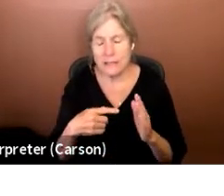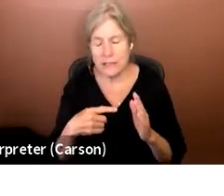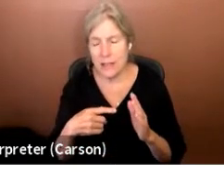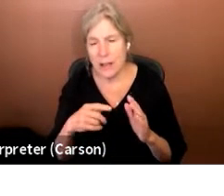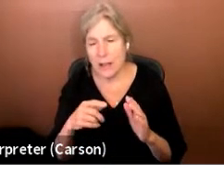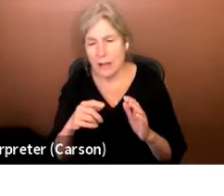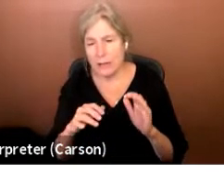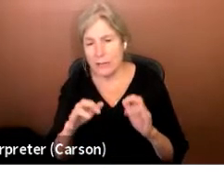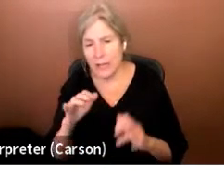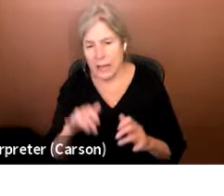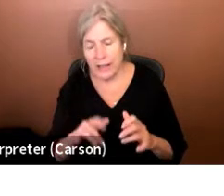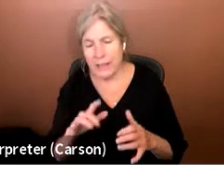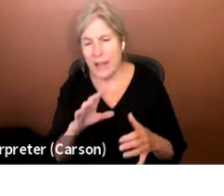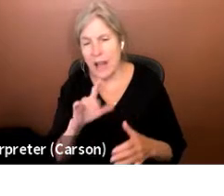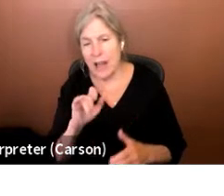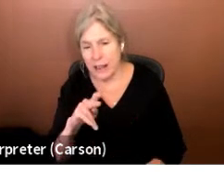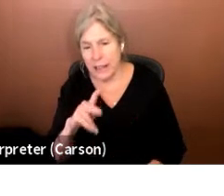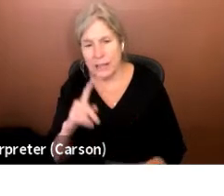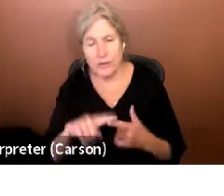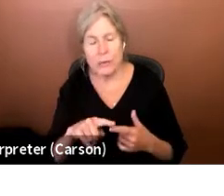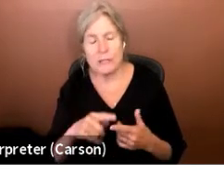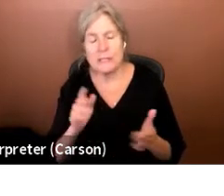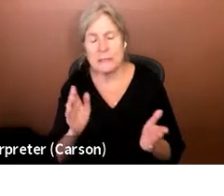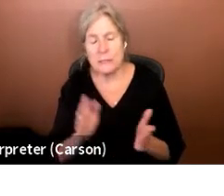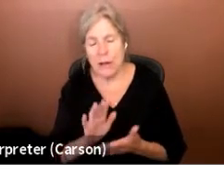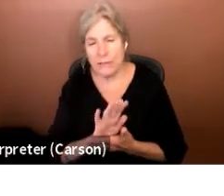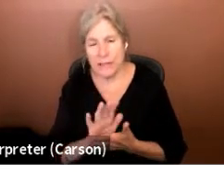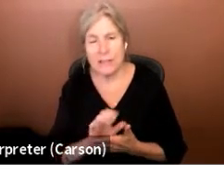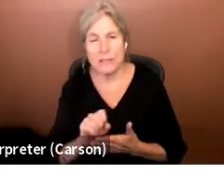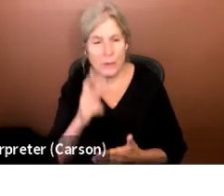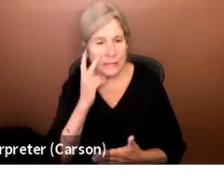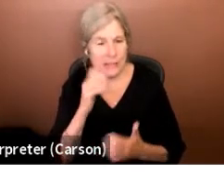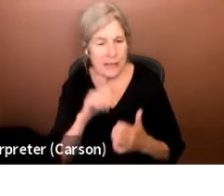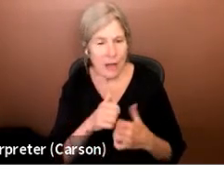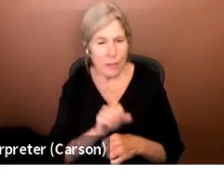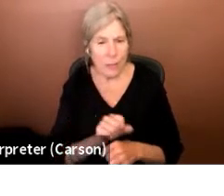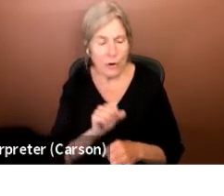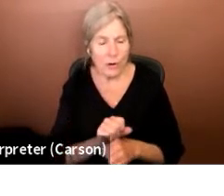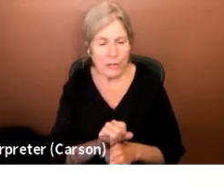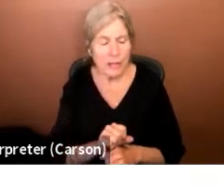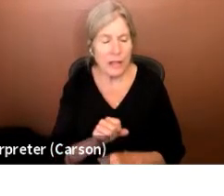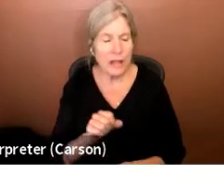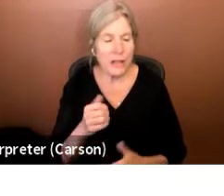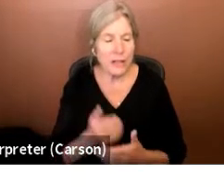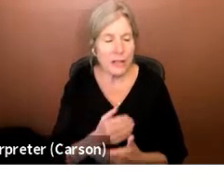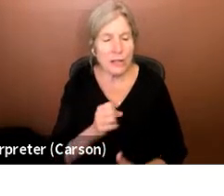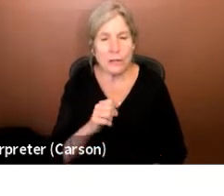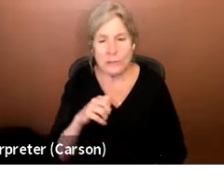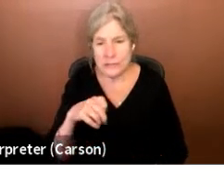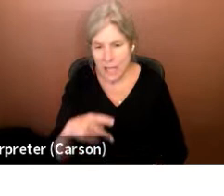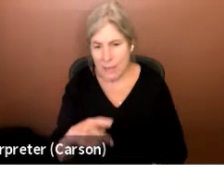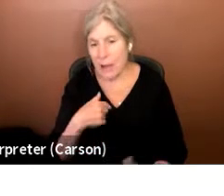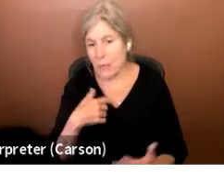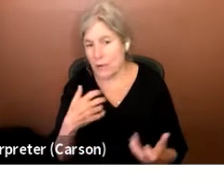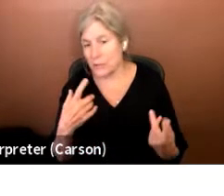after to see how the process worked. And the new step I would like to try now is to make